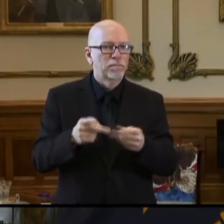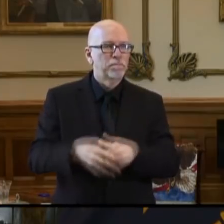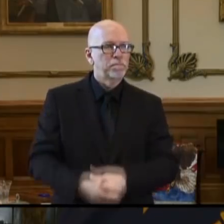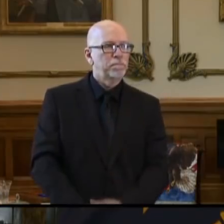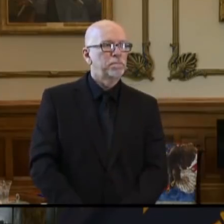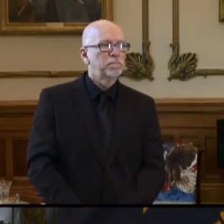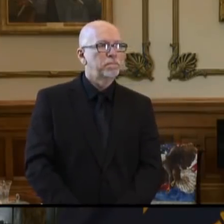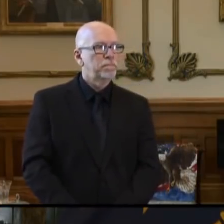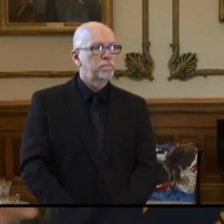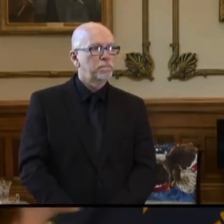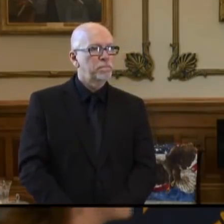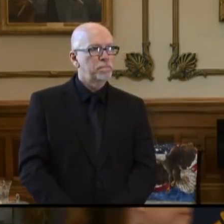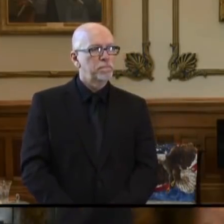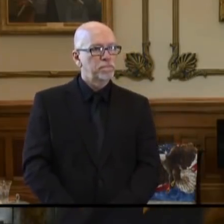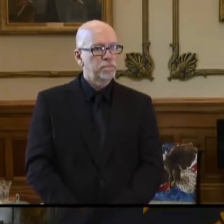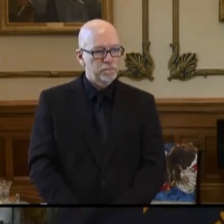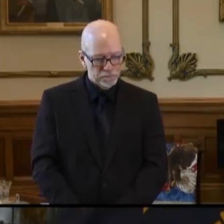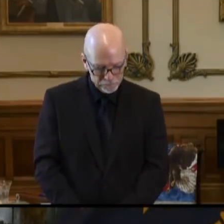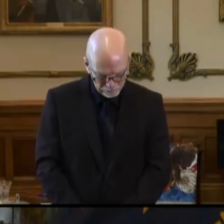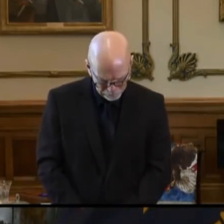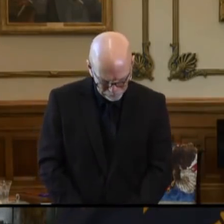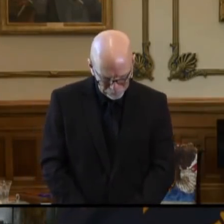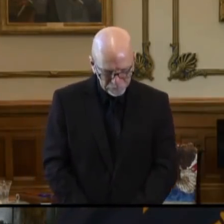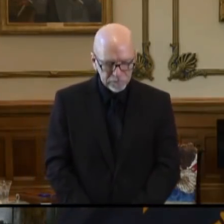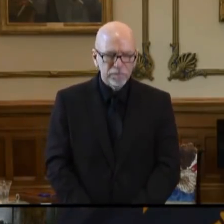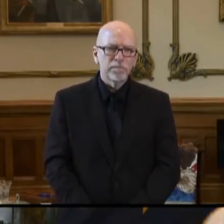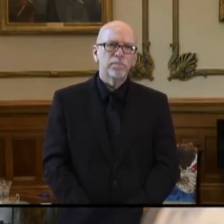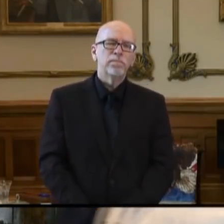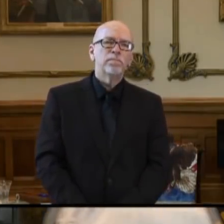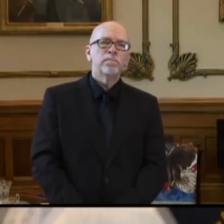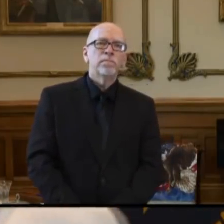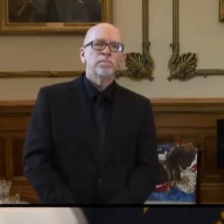ASKED HIM TO GIVE SOME SPECIFIC EXAMPLES OF HOW SURGE PLANNING IS HAPPENING RIGHT NOW IN THEIR